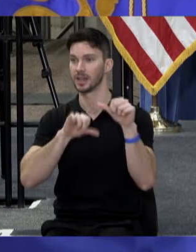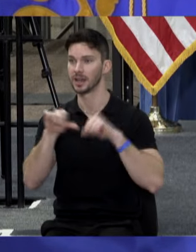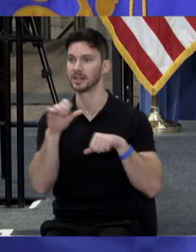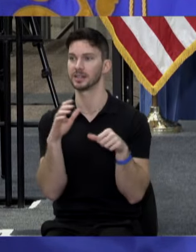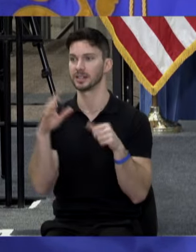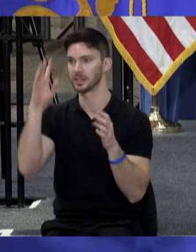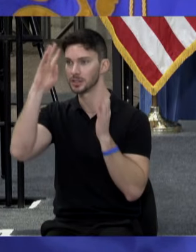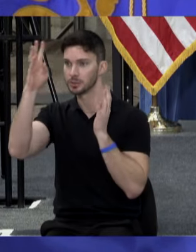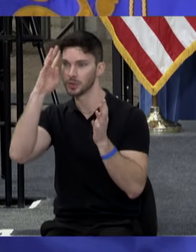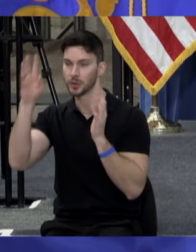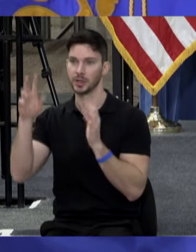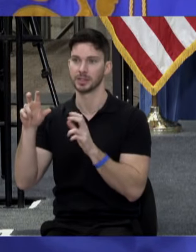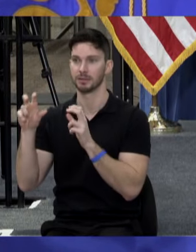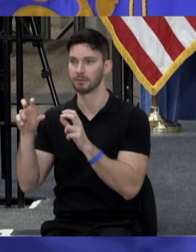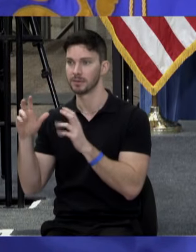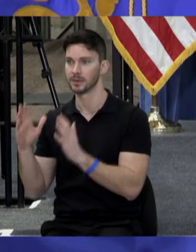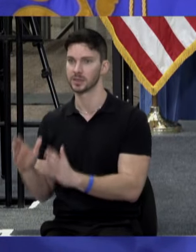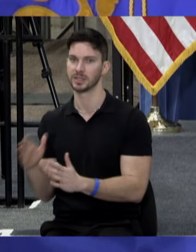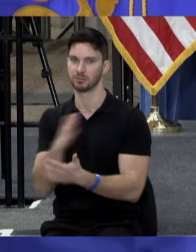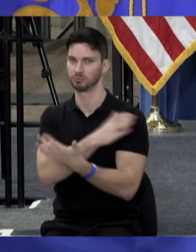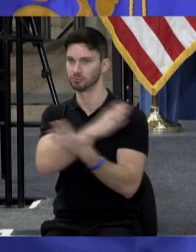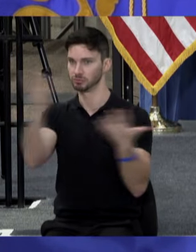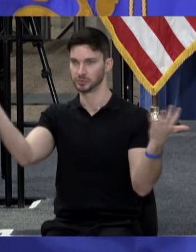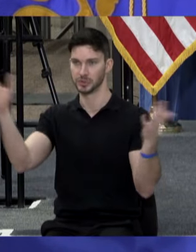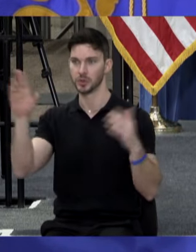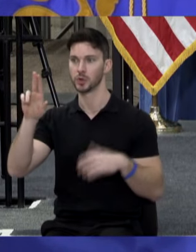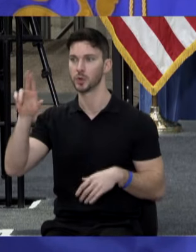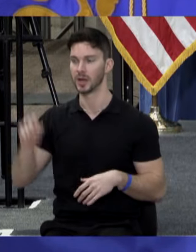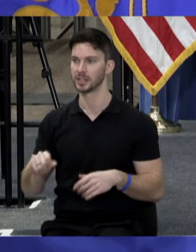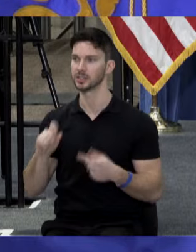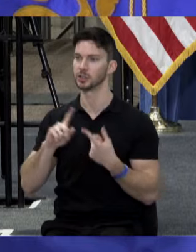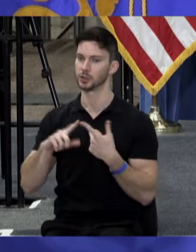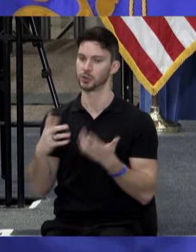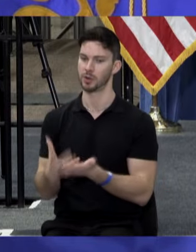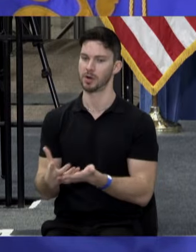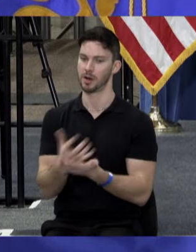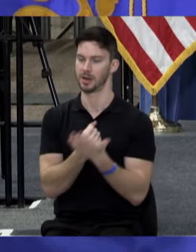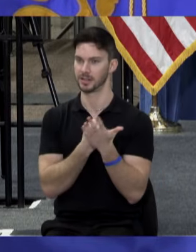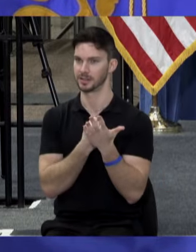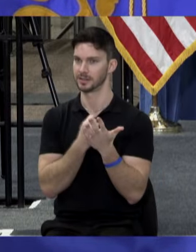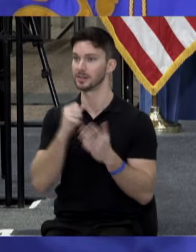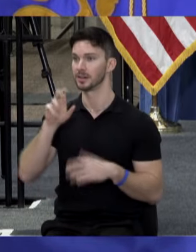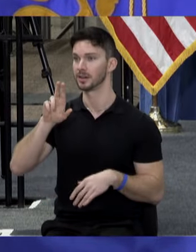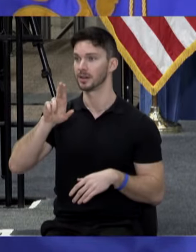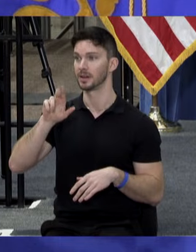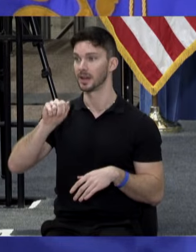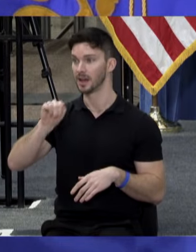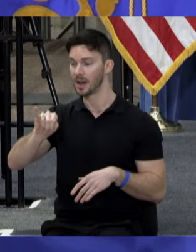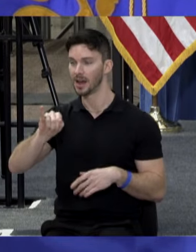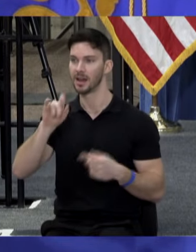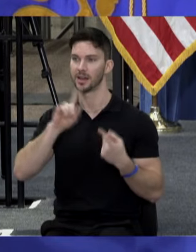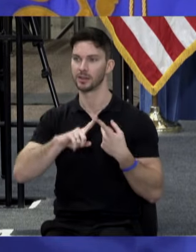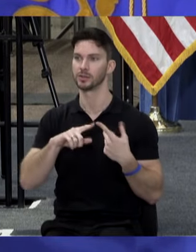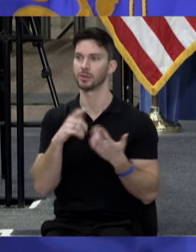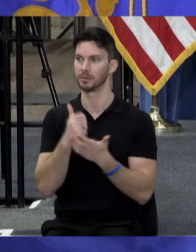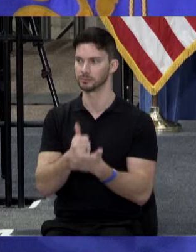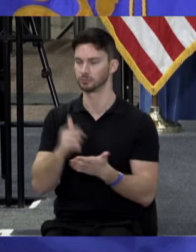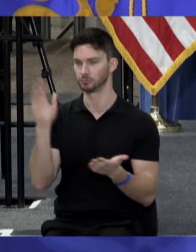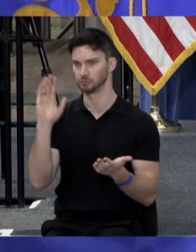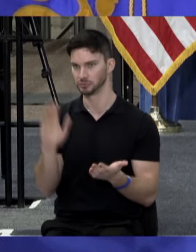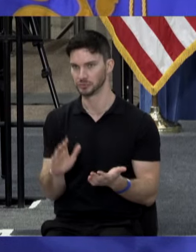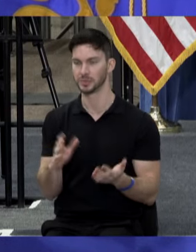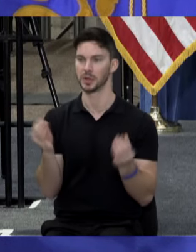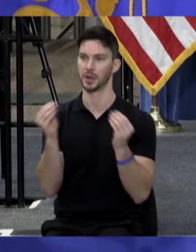the country to harness artificial intelligence to make caregiving smarter, simpler, and more humane.